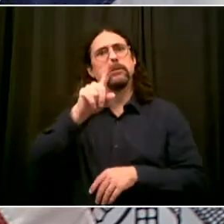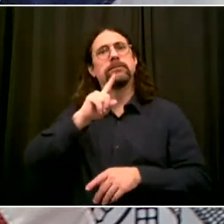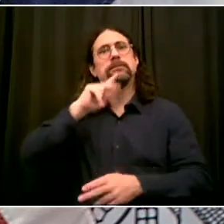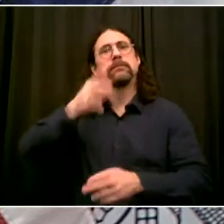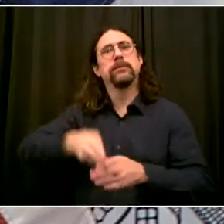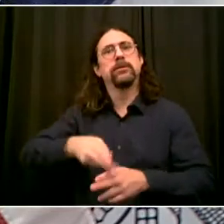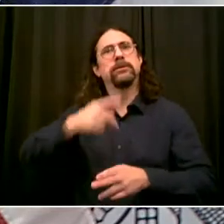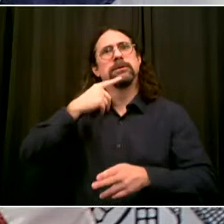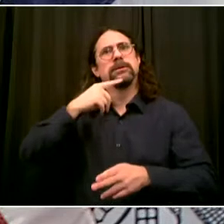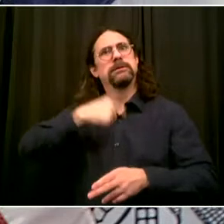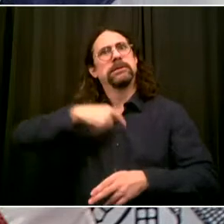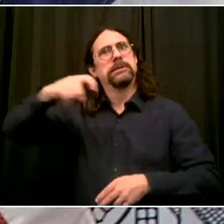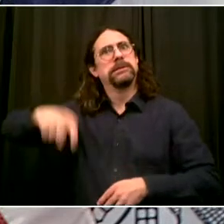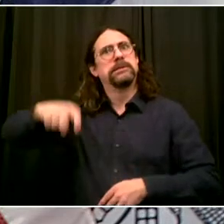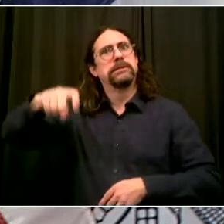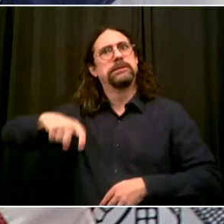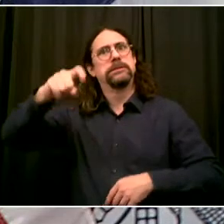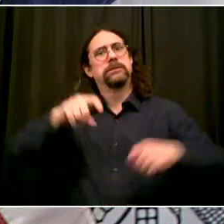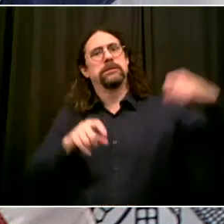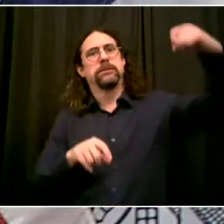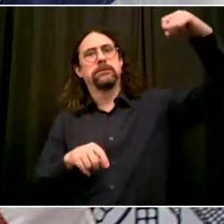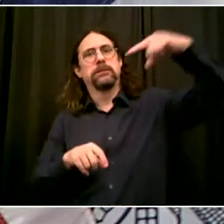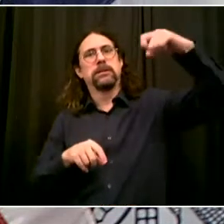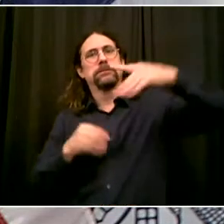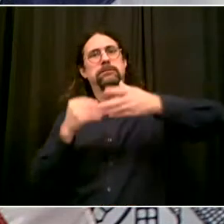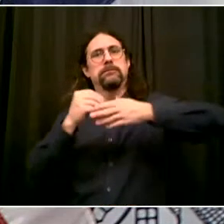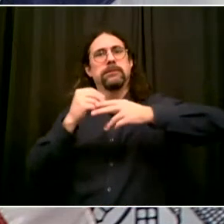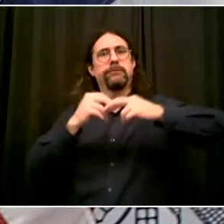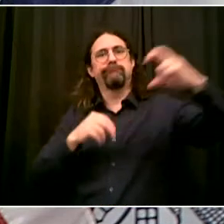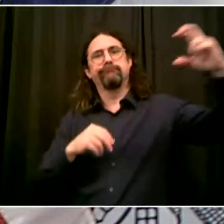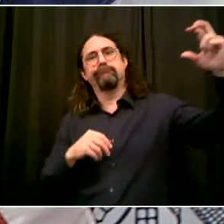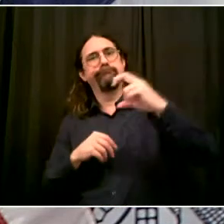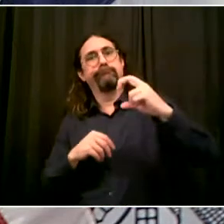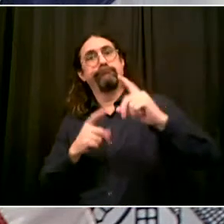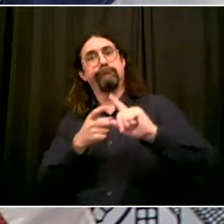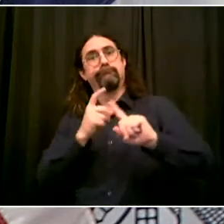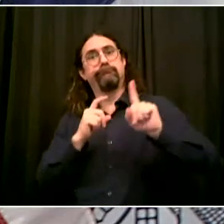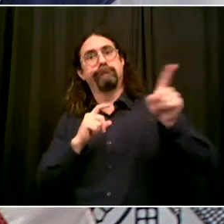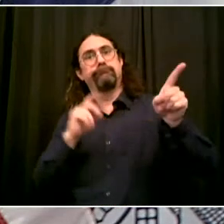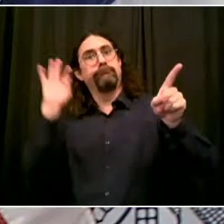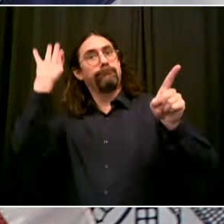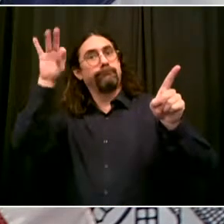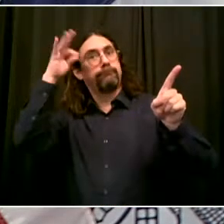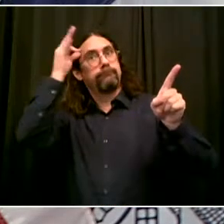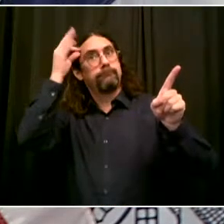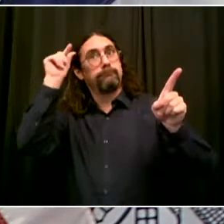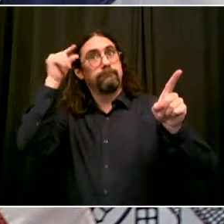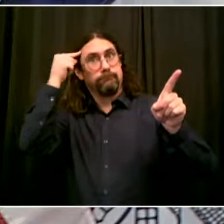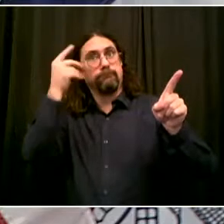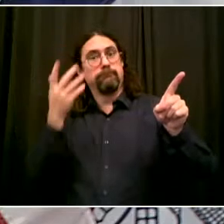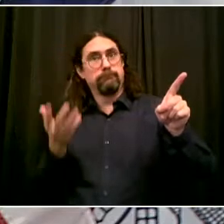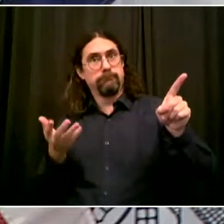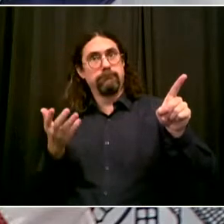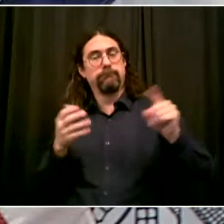STIMULUWOULD BE. LAST WEEK REWE' READING THAT THE NTA IS BILLIONS